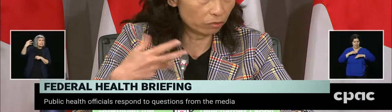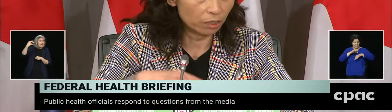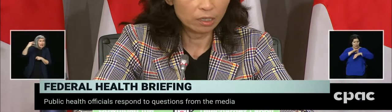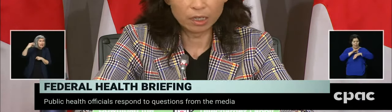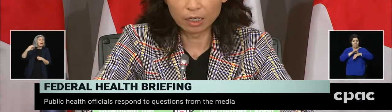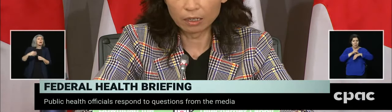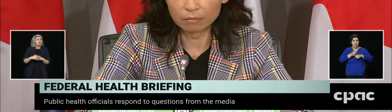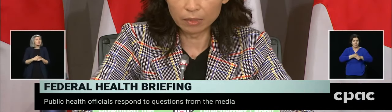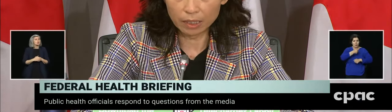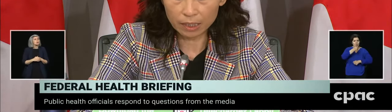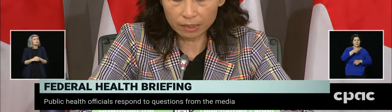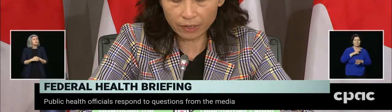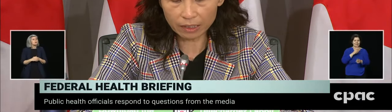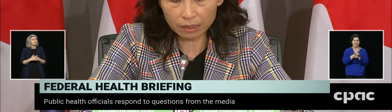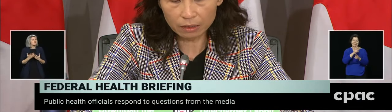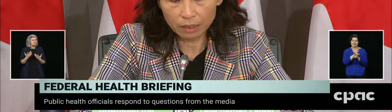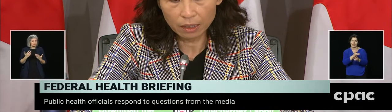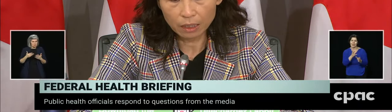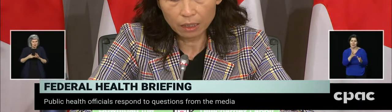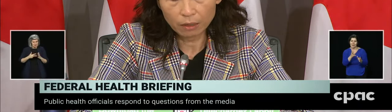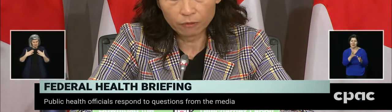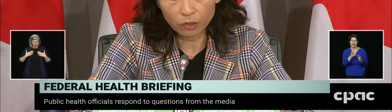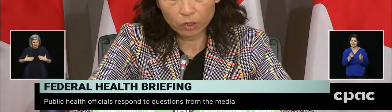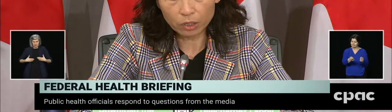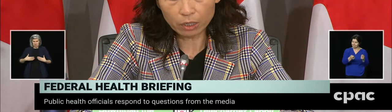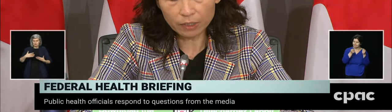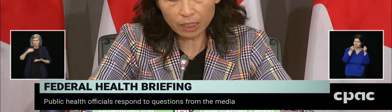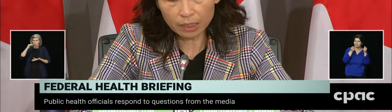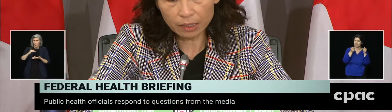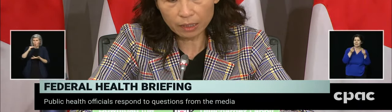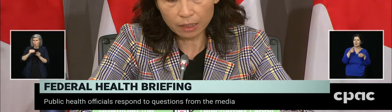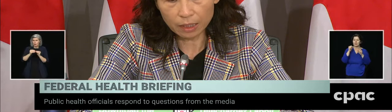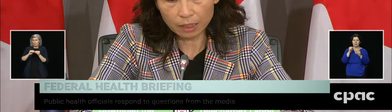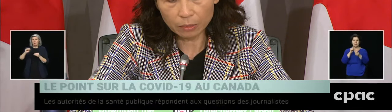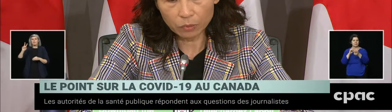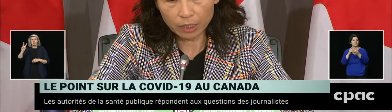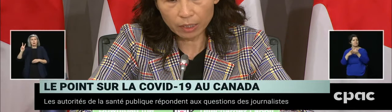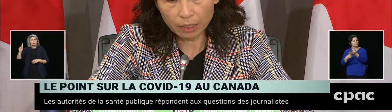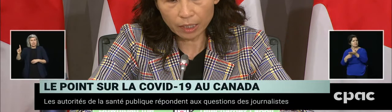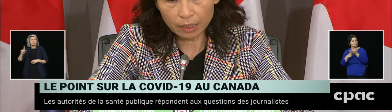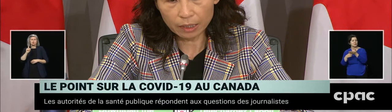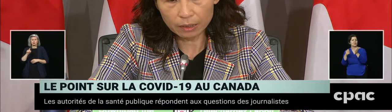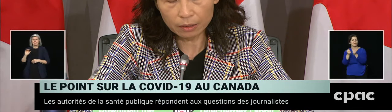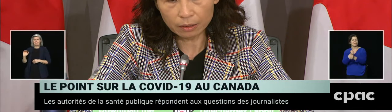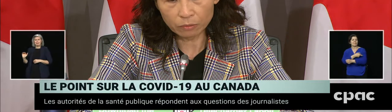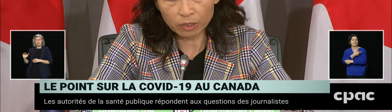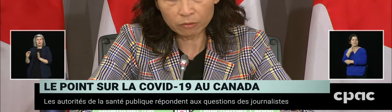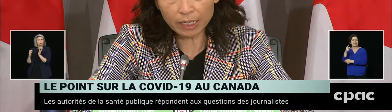BASE WITH YOUR FAMILY PHYSICIAN ABOUT JUST A REVIEW.